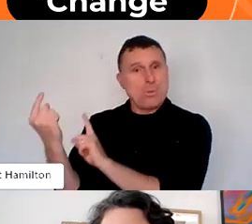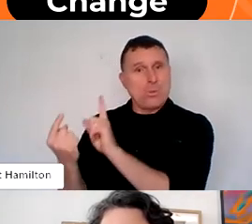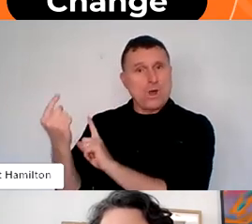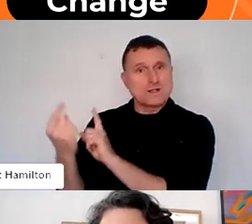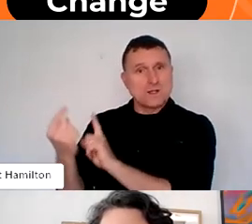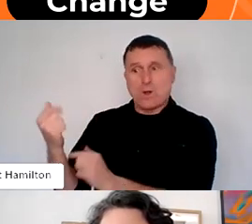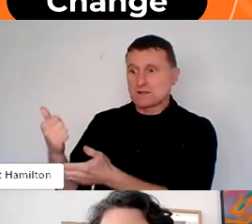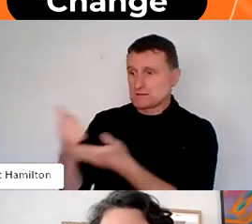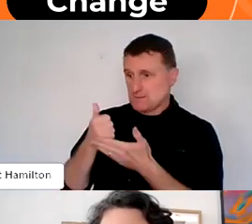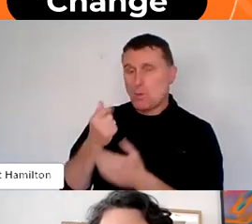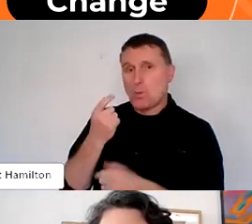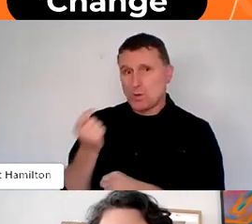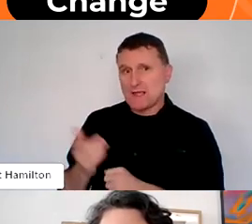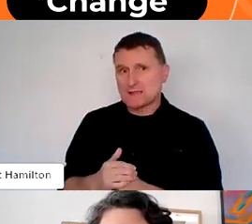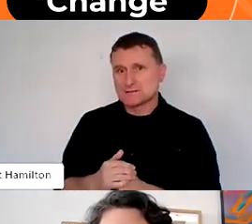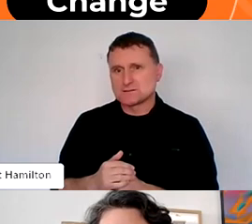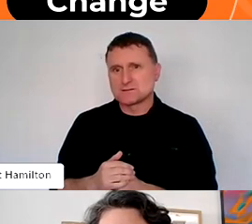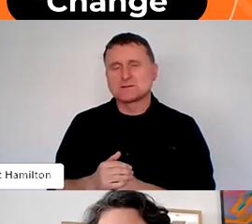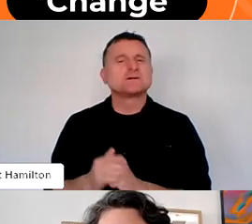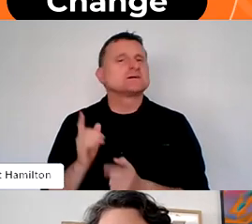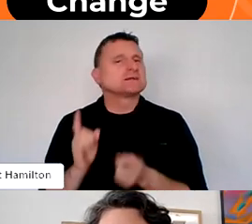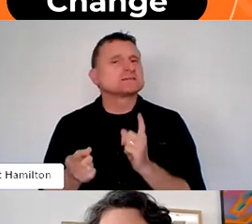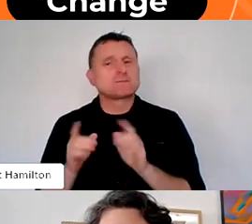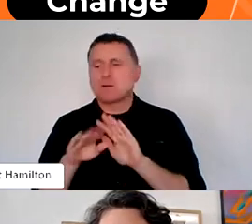it, but other times they don't need it and can go on and support